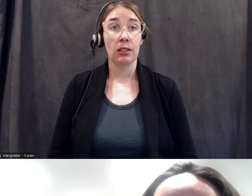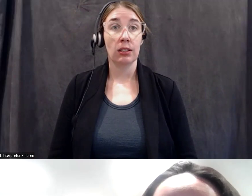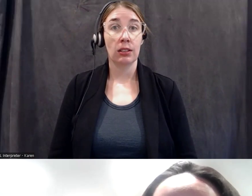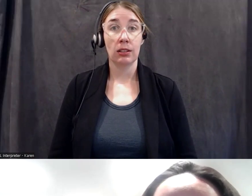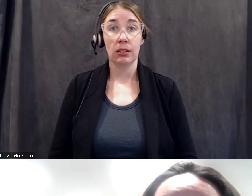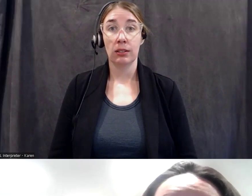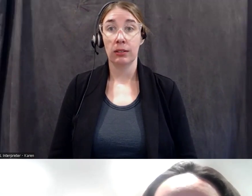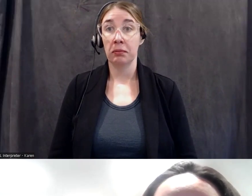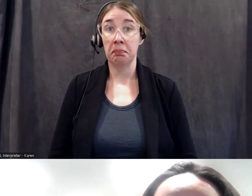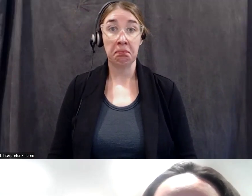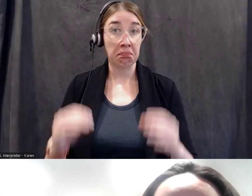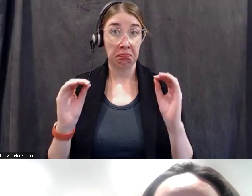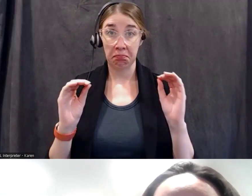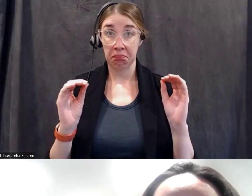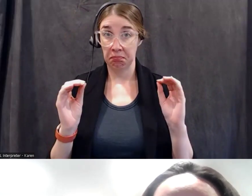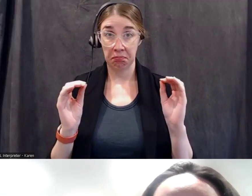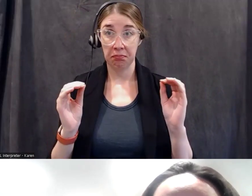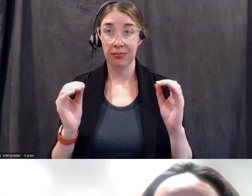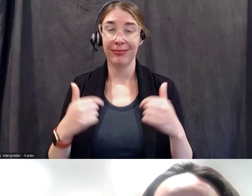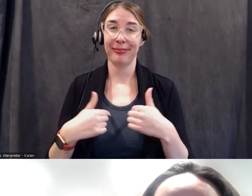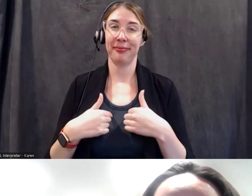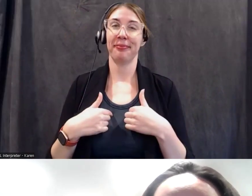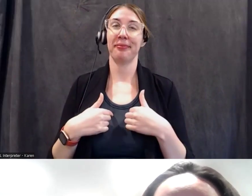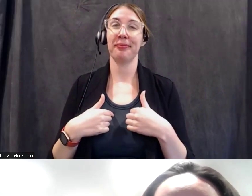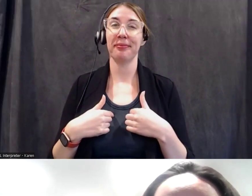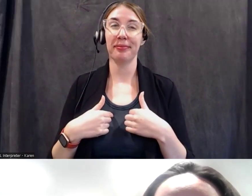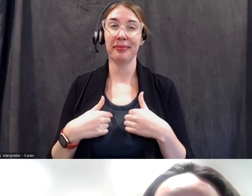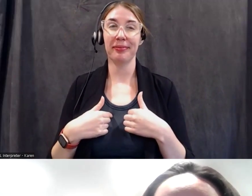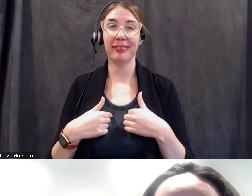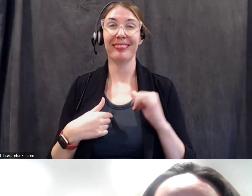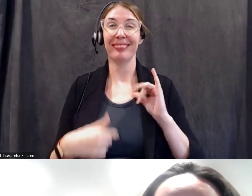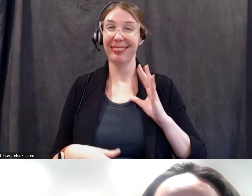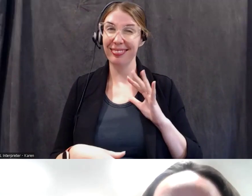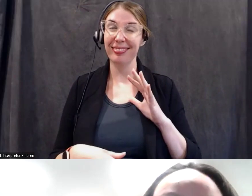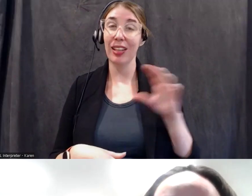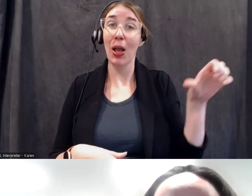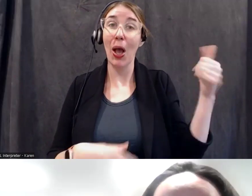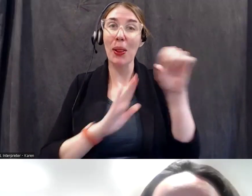Otherwise I just love the fact that it really neat to see what other states are doing.